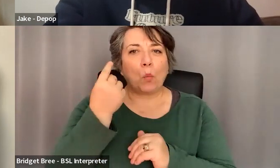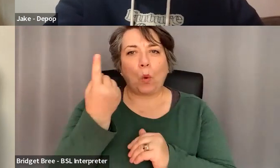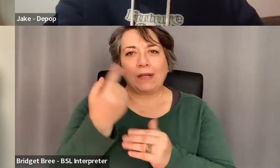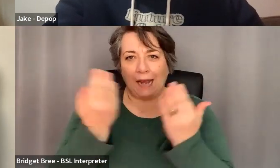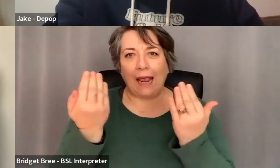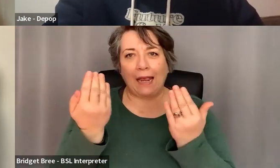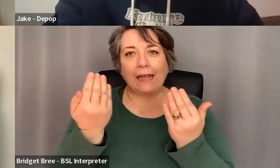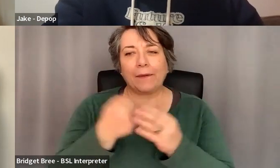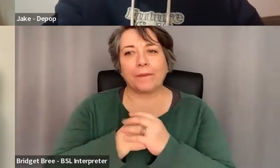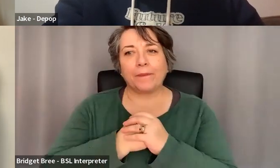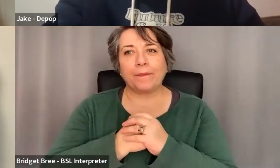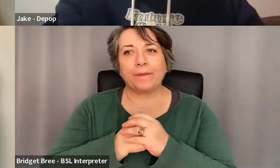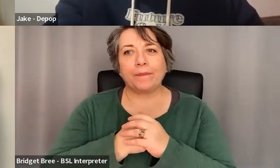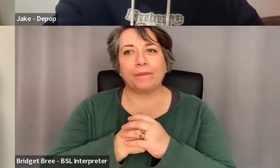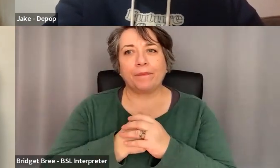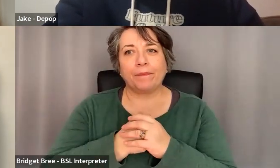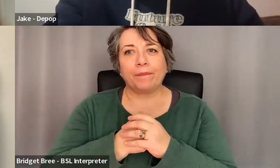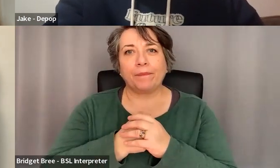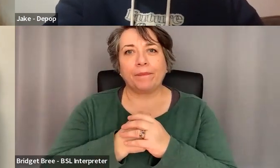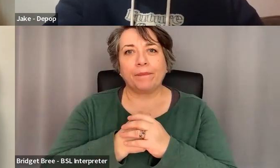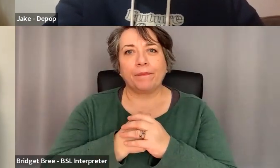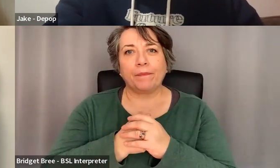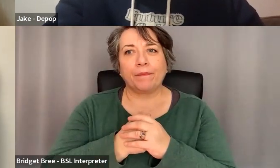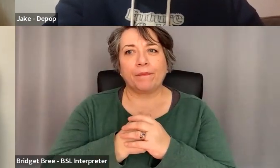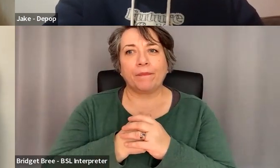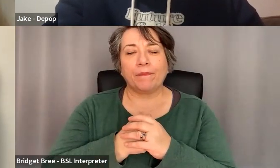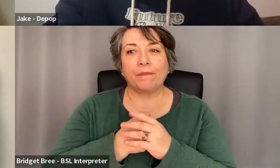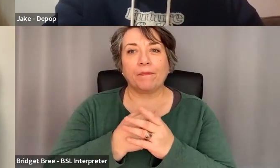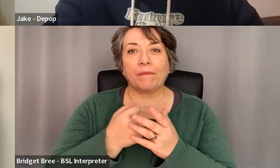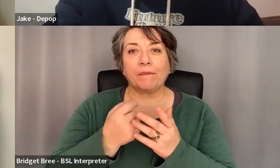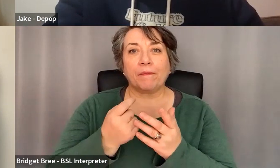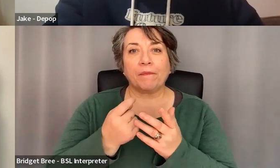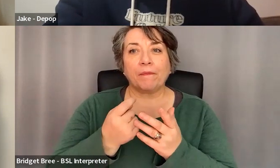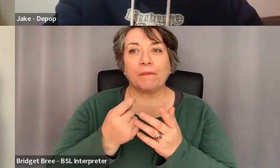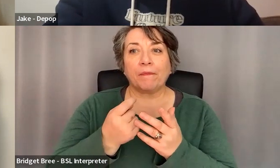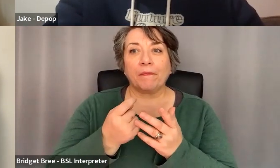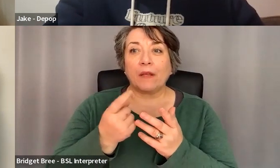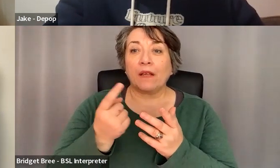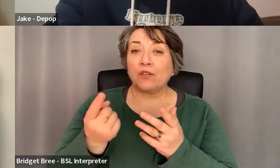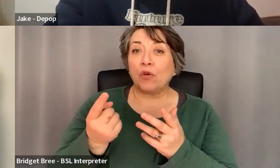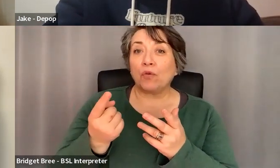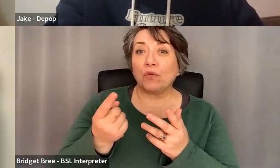And is this is this gonna be if people go really to really do like that environment, that they, they can come in more often than that.